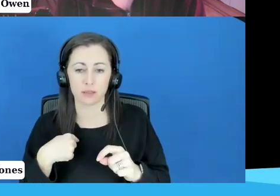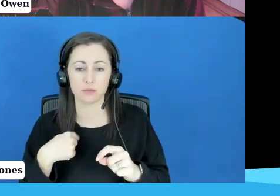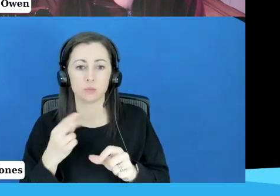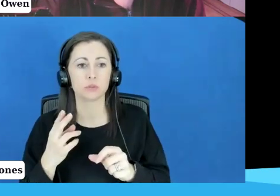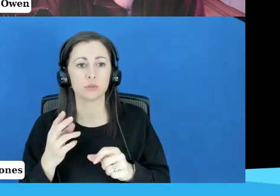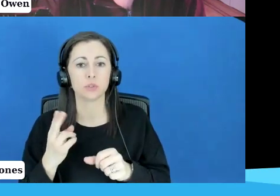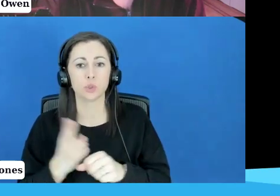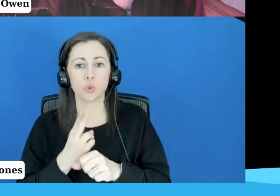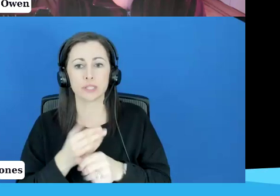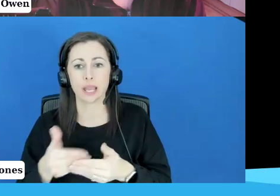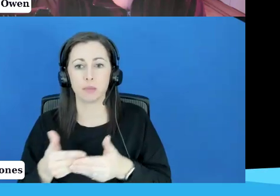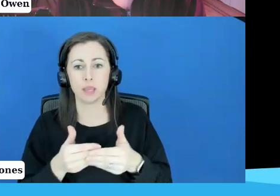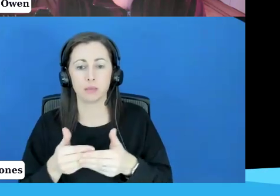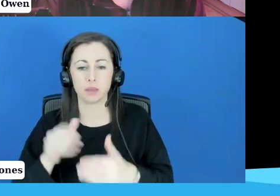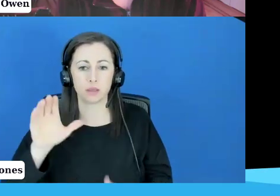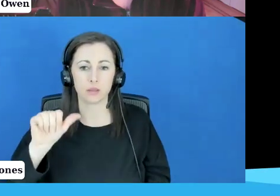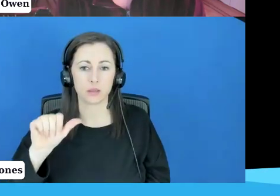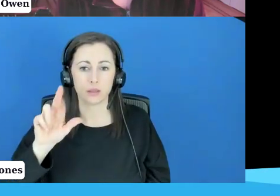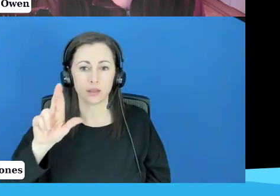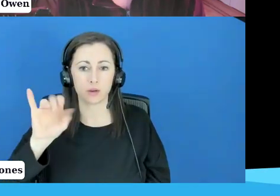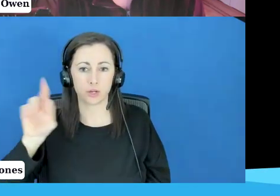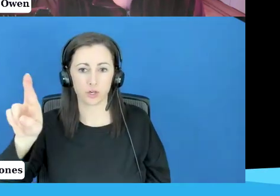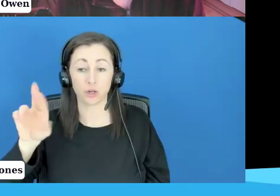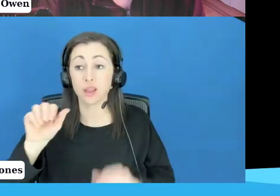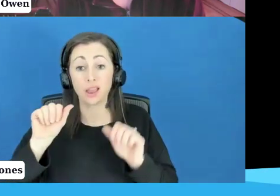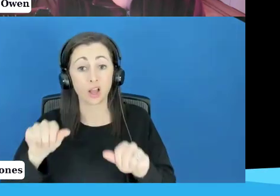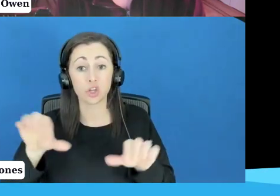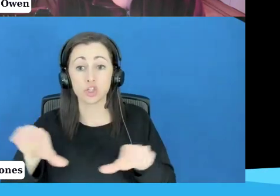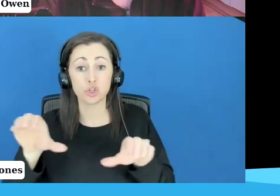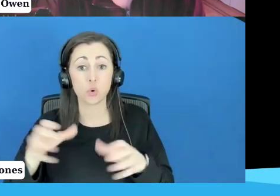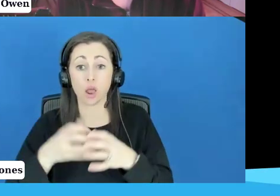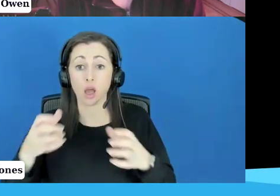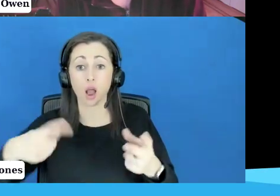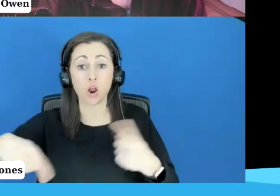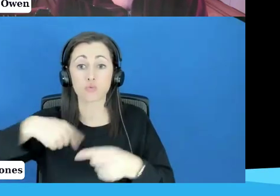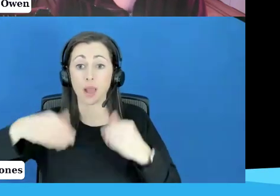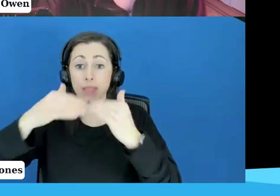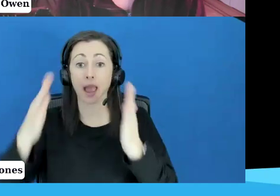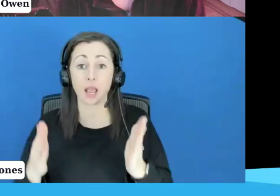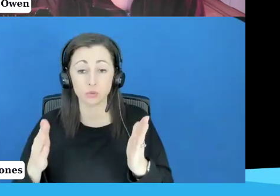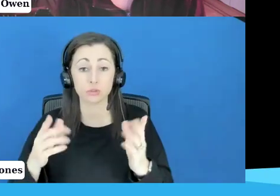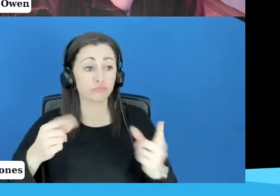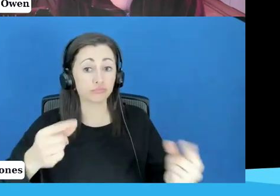I was able to do a lot of things, like most moms, around the house when she was in the baby carrier.